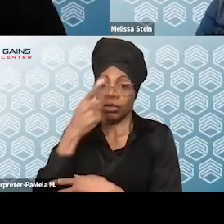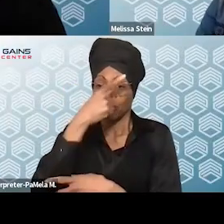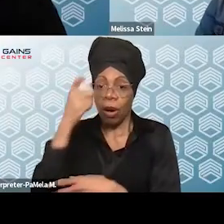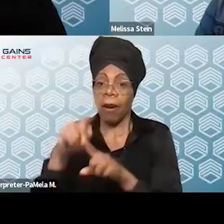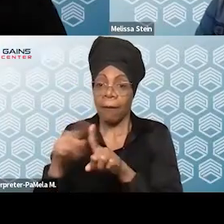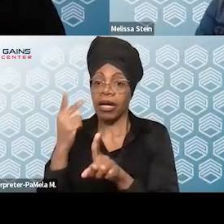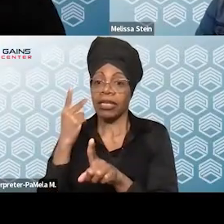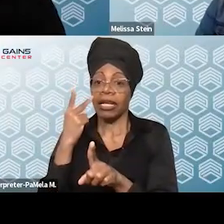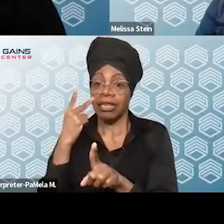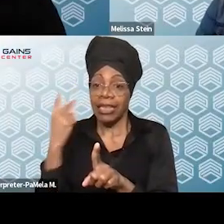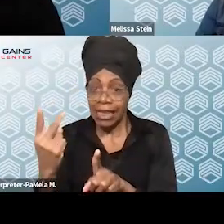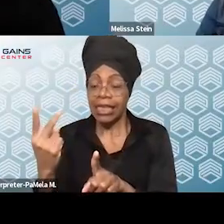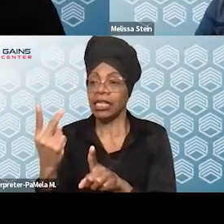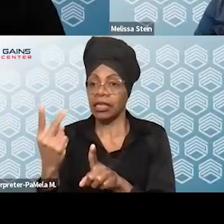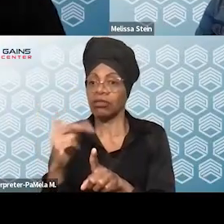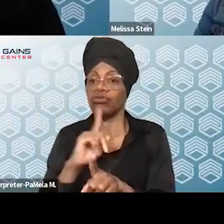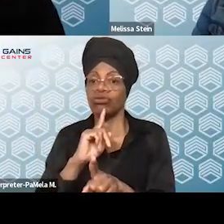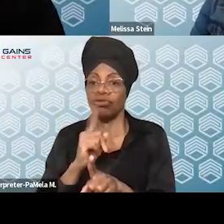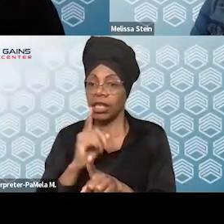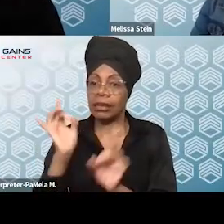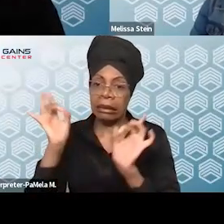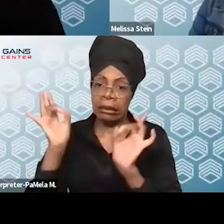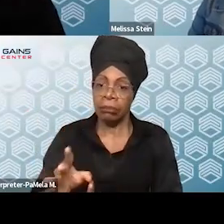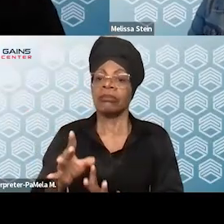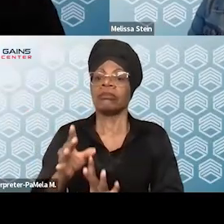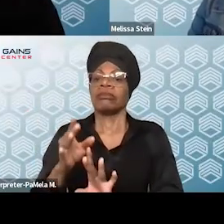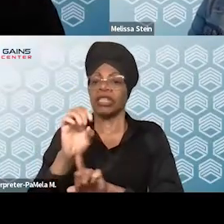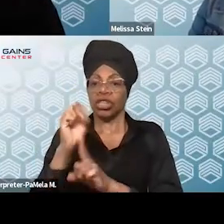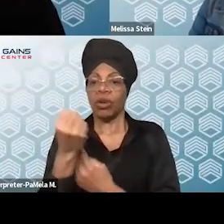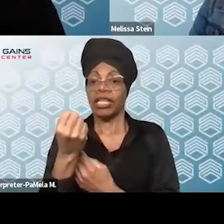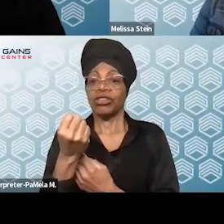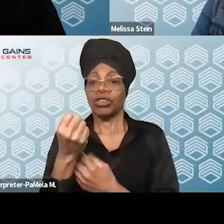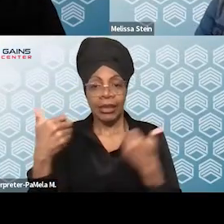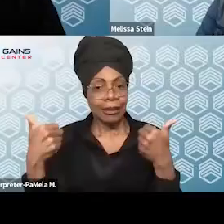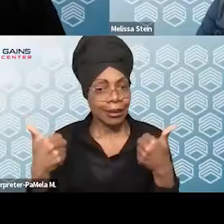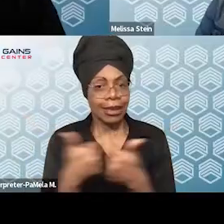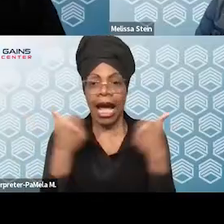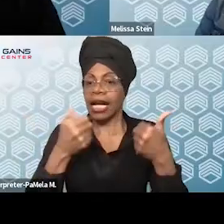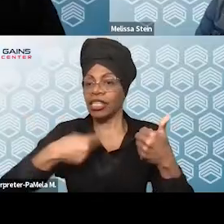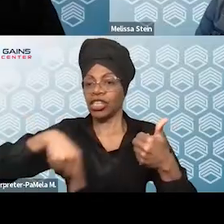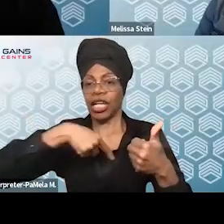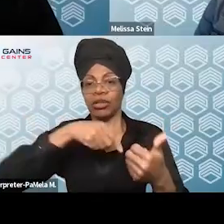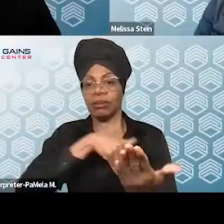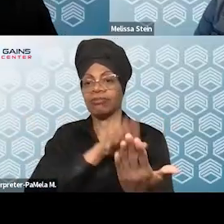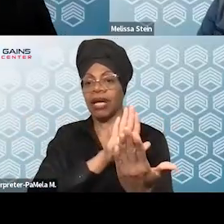So, that is a big challenge that we face. And someone added a comment here